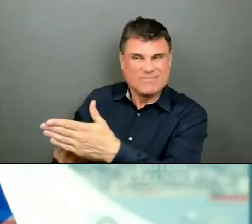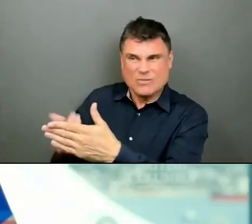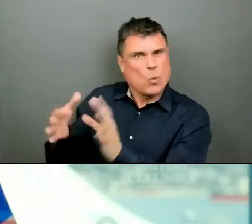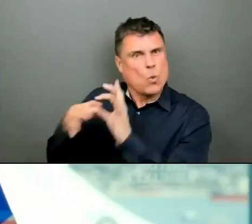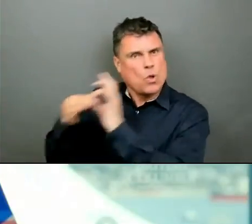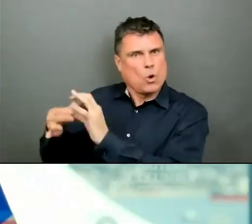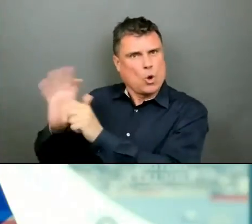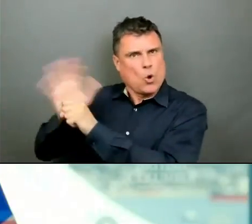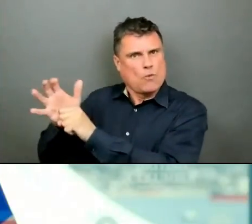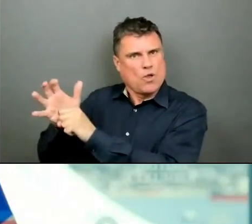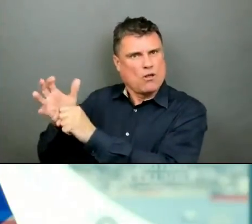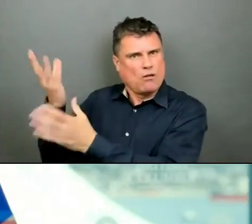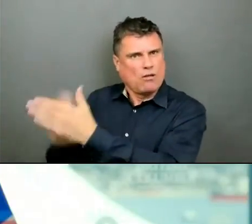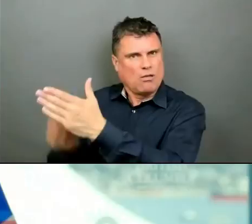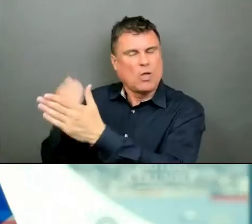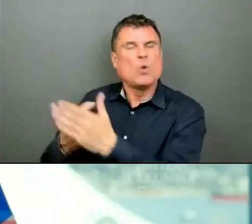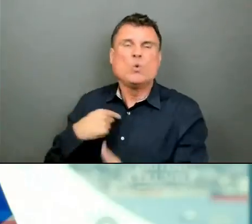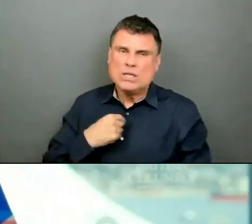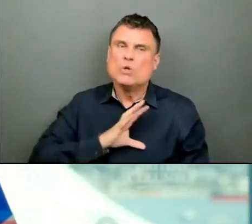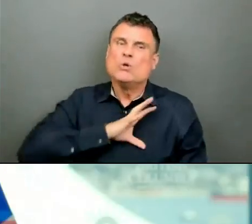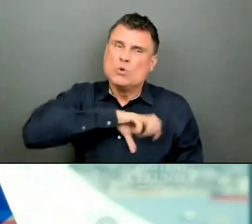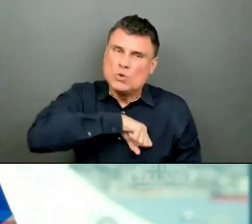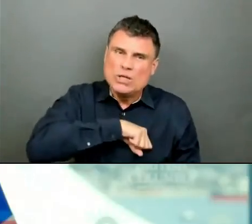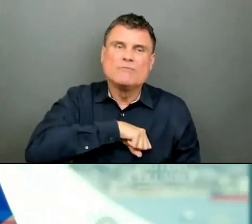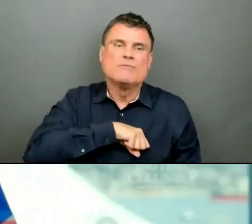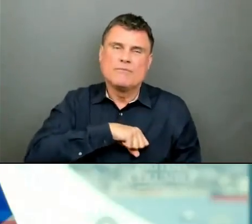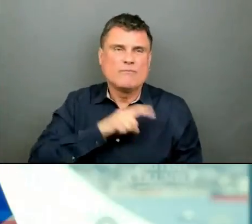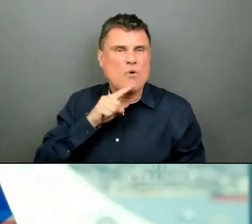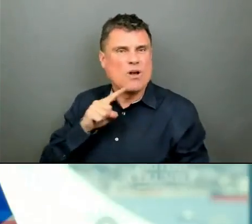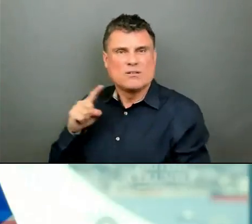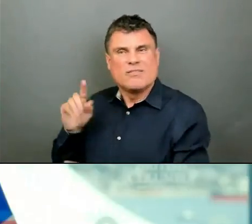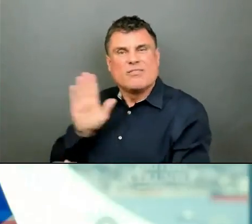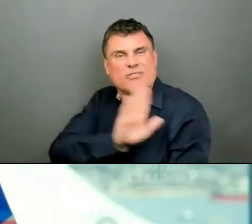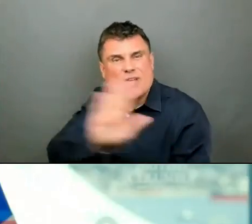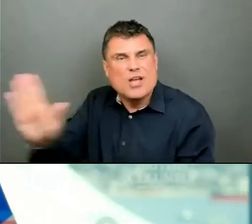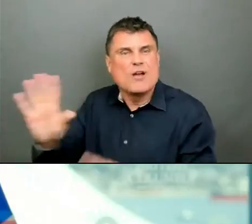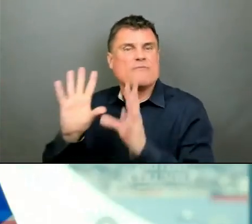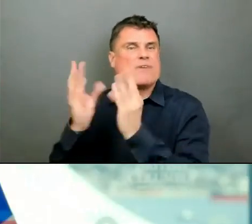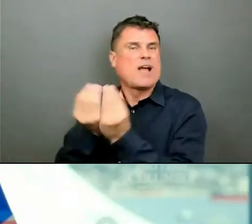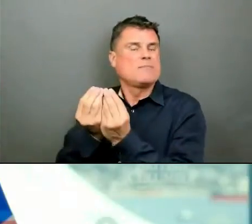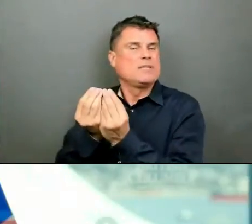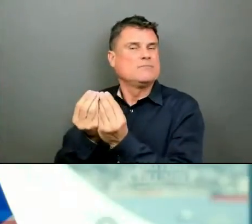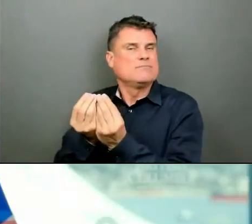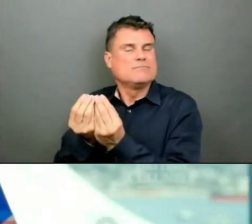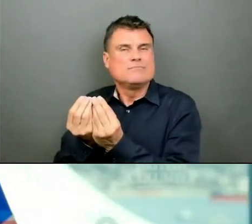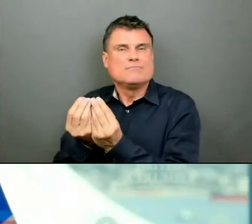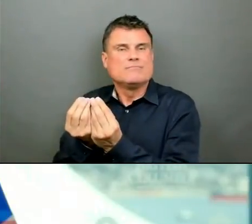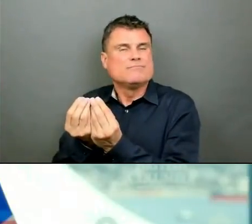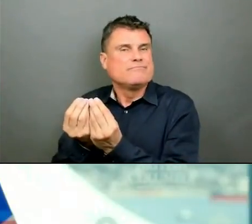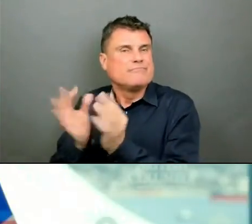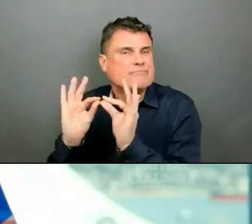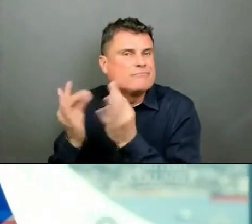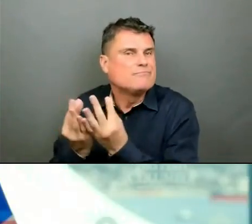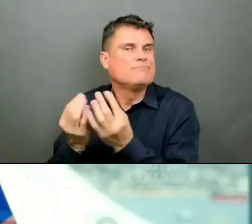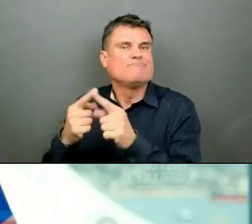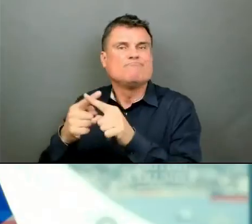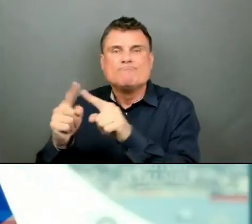we grieve with them, all of them, every single one of them. I want to comment briefly on our